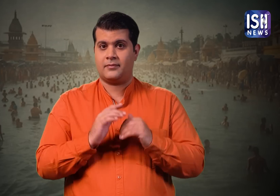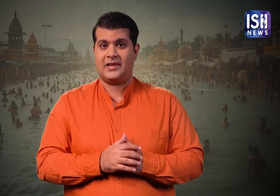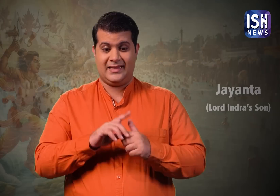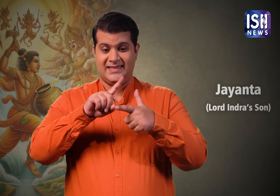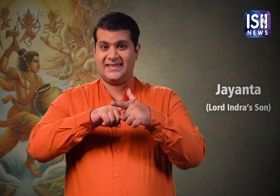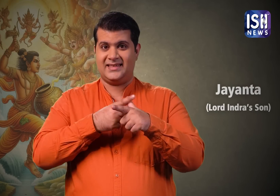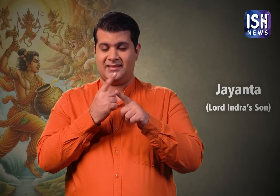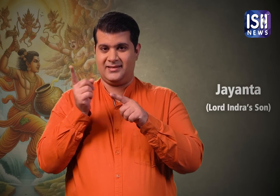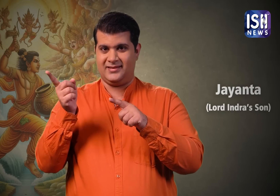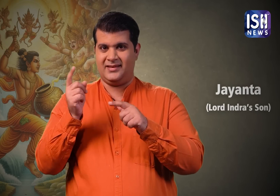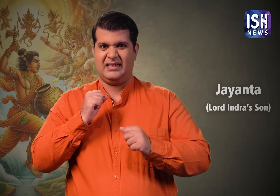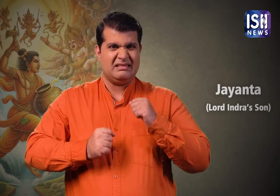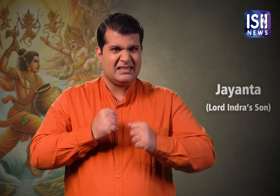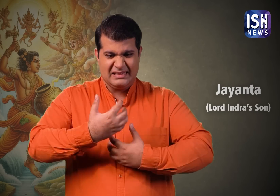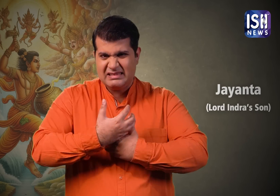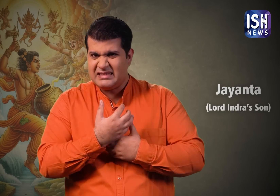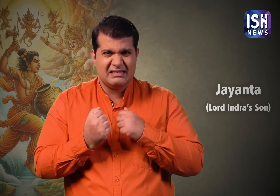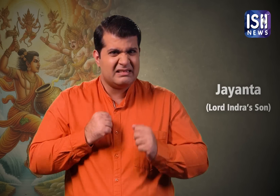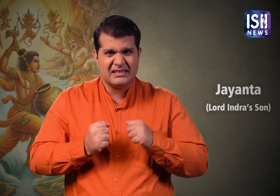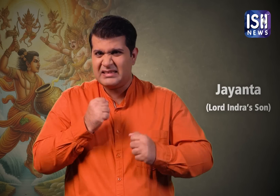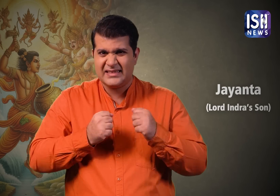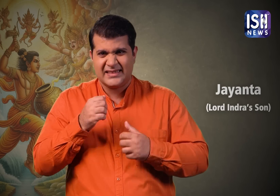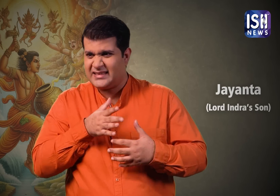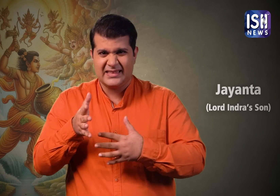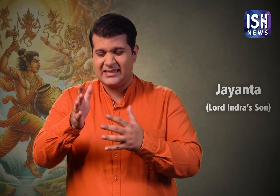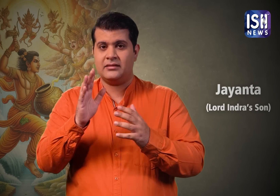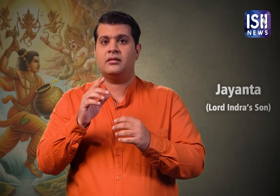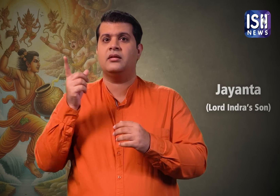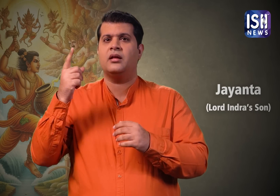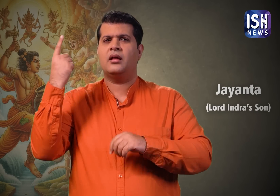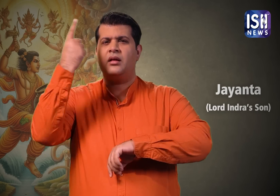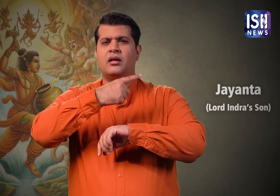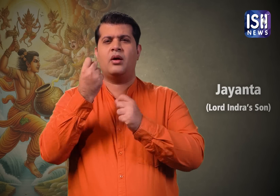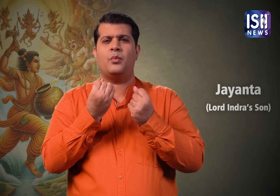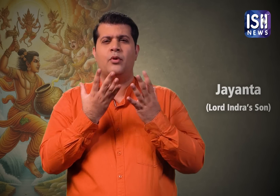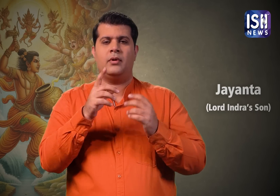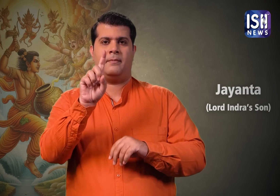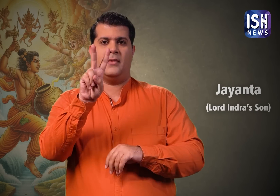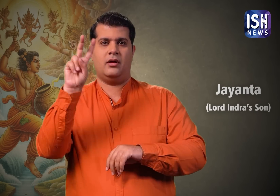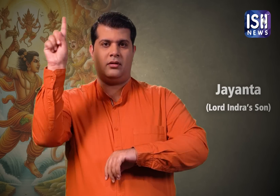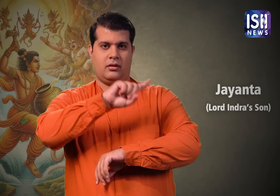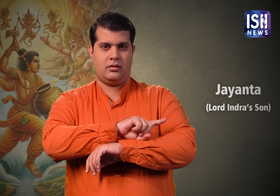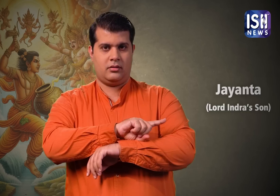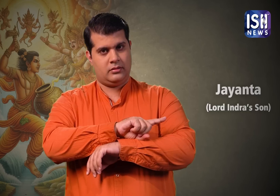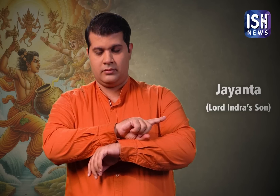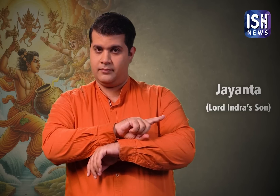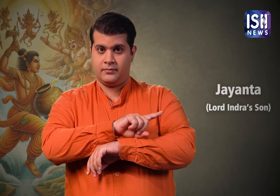Jayanta ran for 12 days with Amrit.